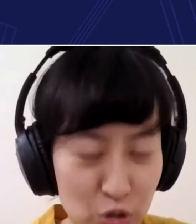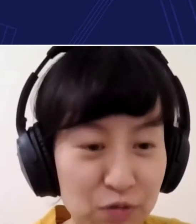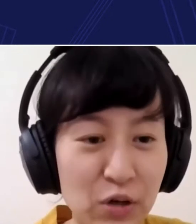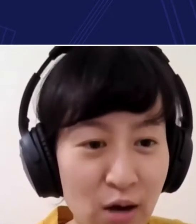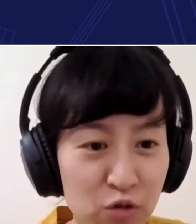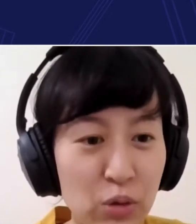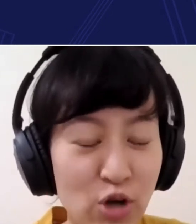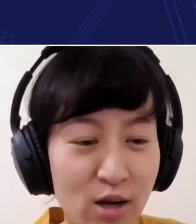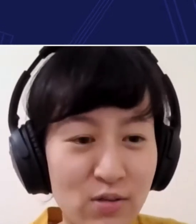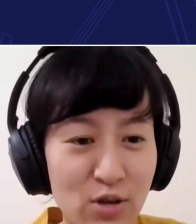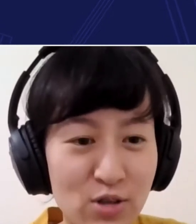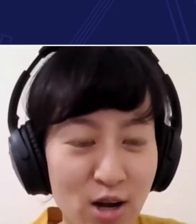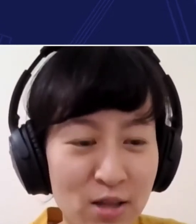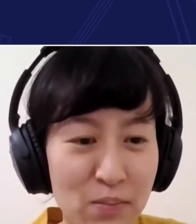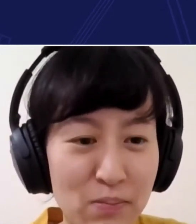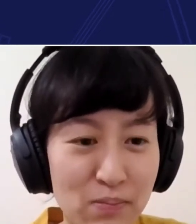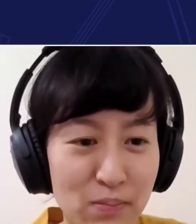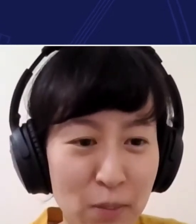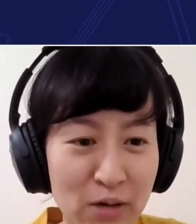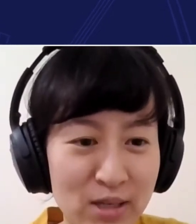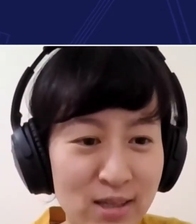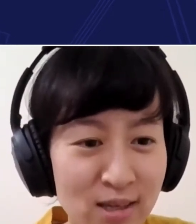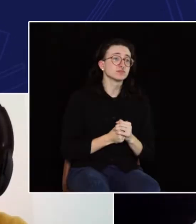Did you feel comfortable talking about it?